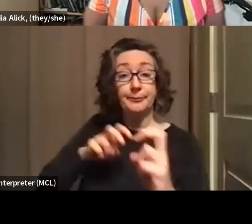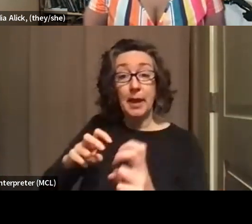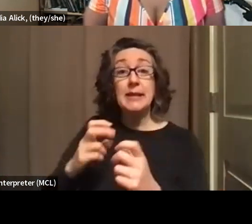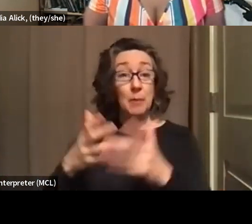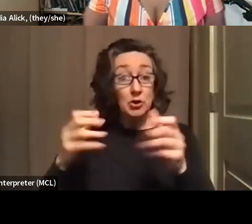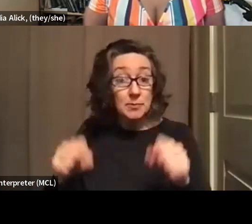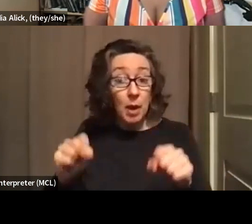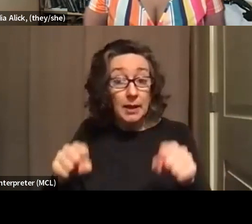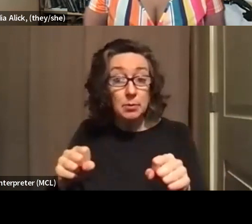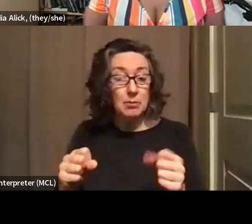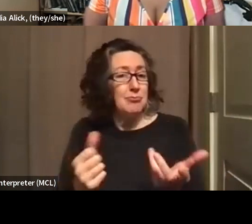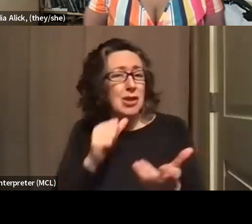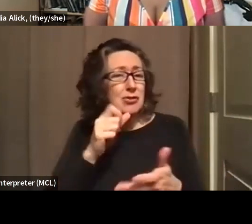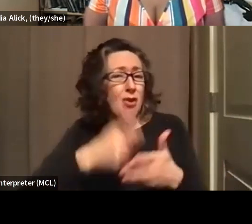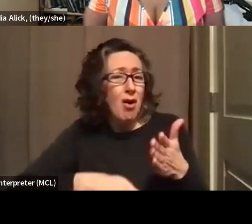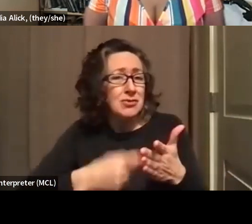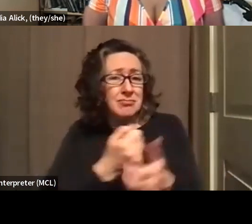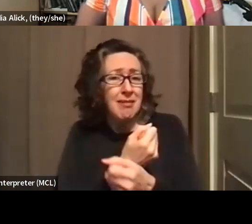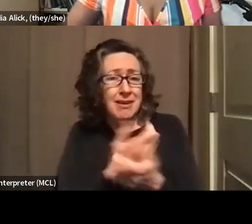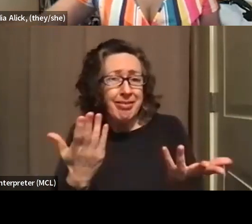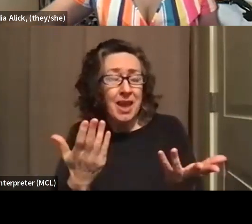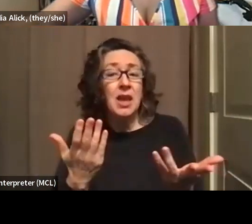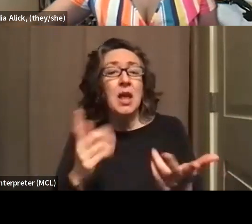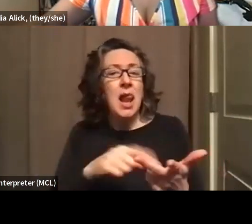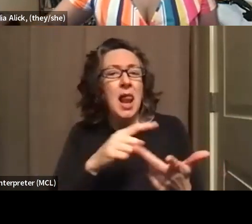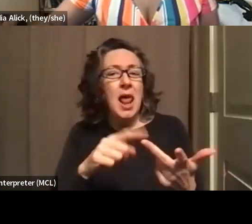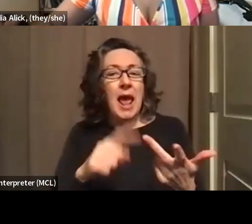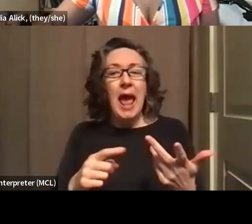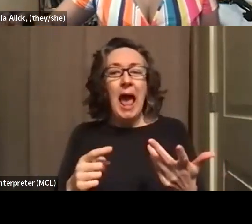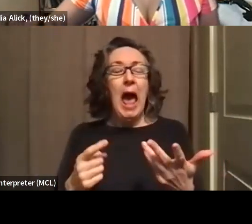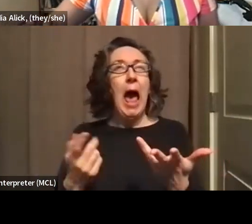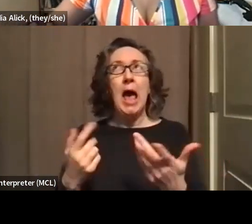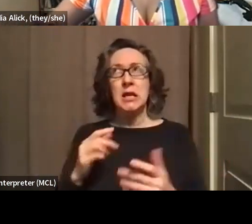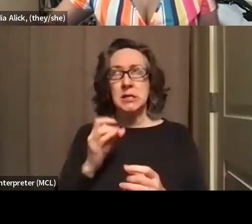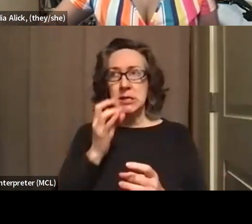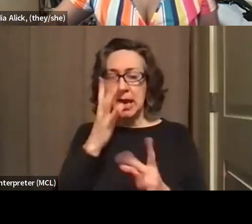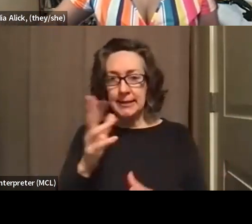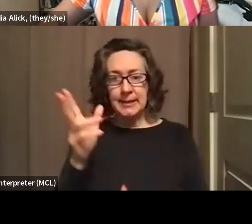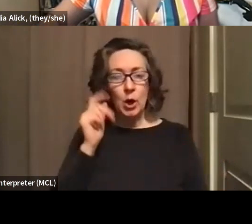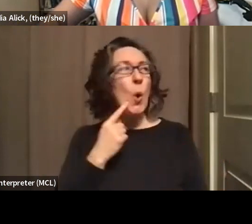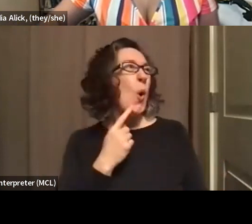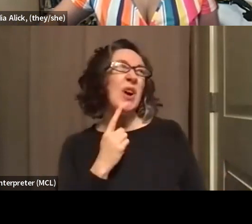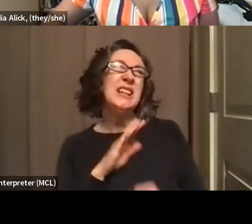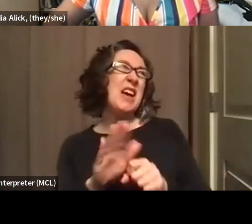Again no cost. So I don't like to hear the excuse of there isn't enough money.